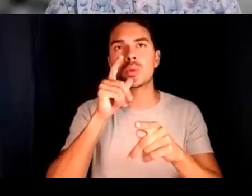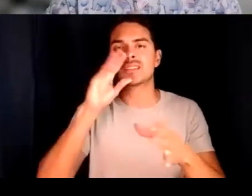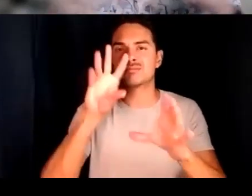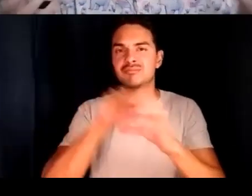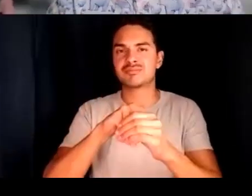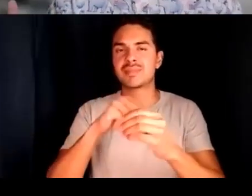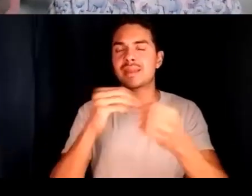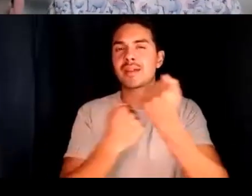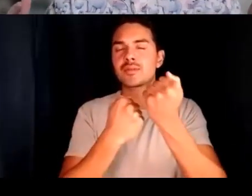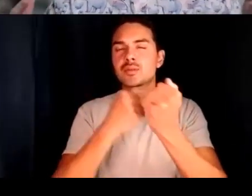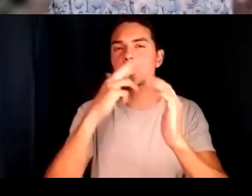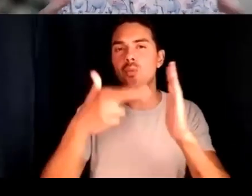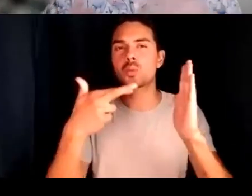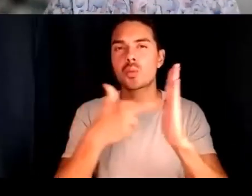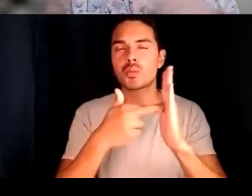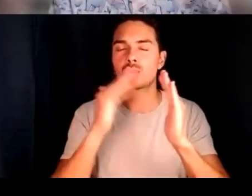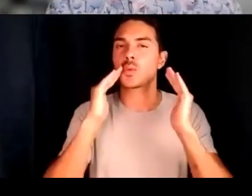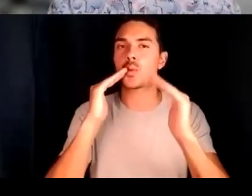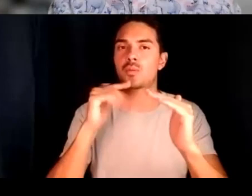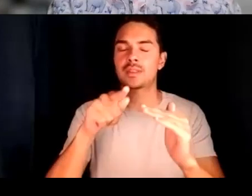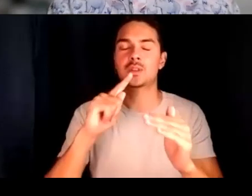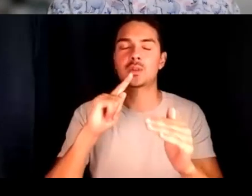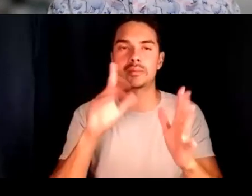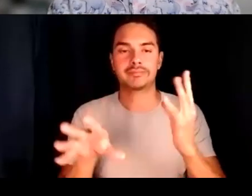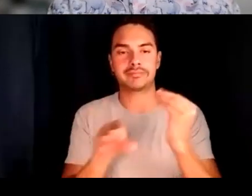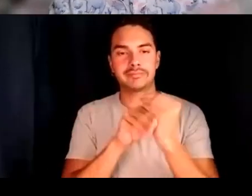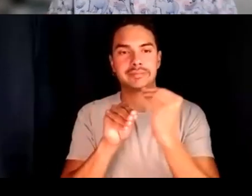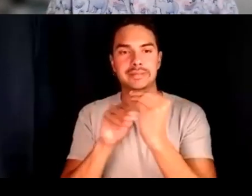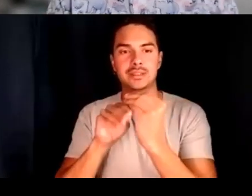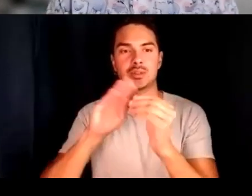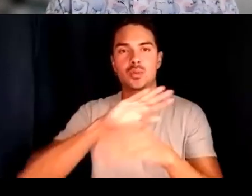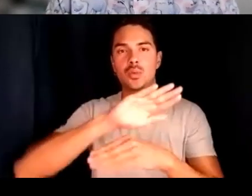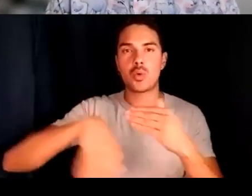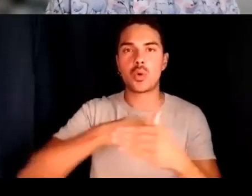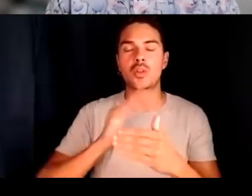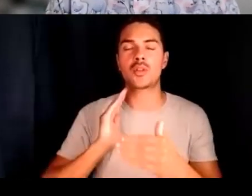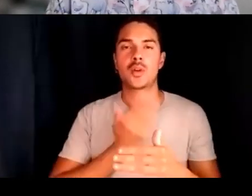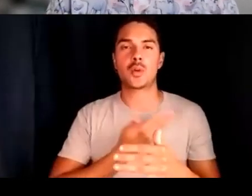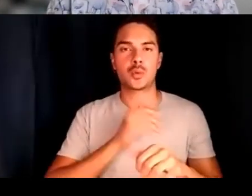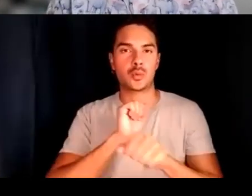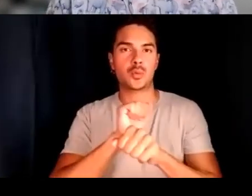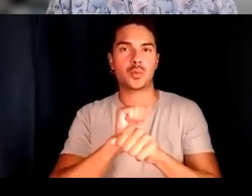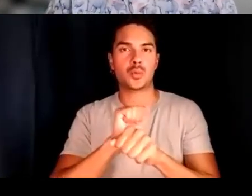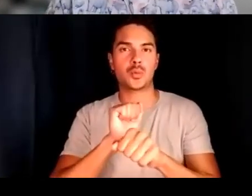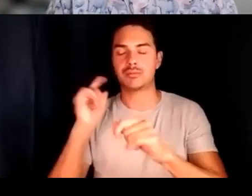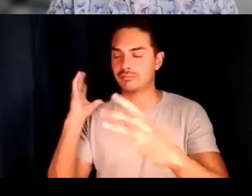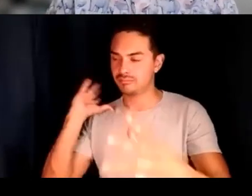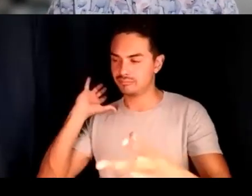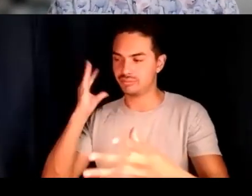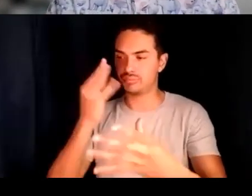but hopefully this will apply to all of us in our lives in different ways that we can be there for folks.